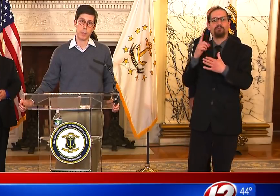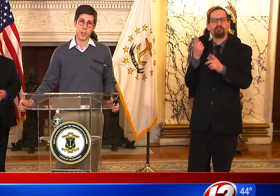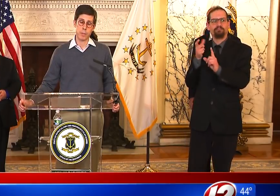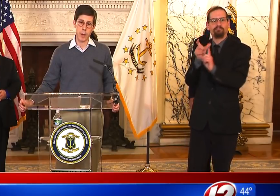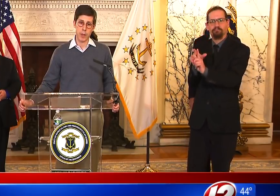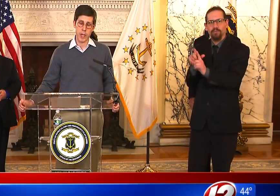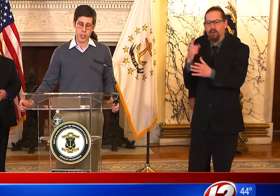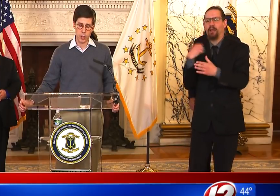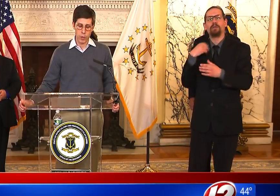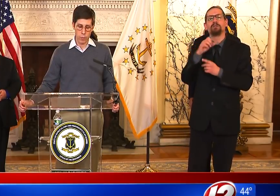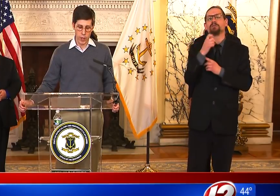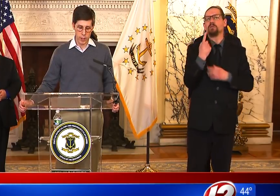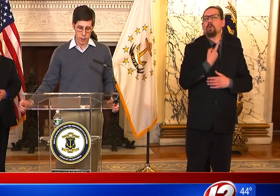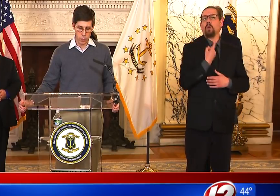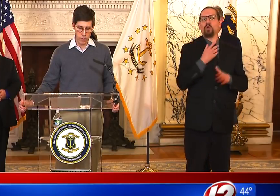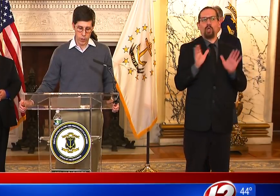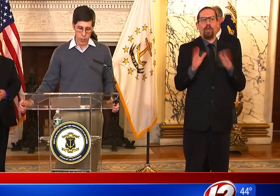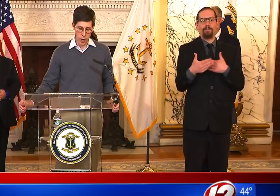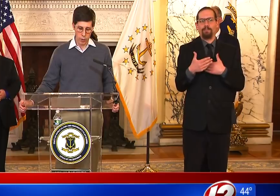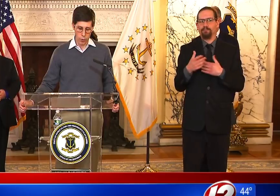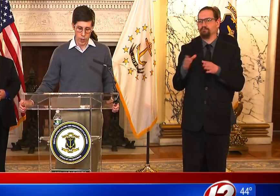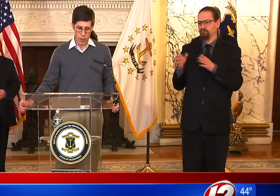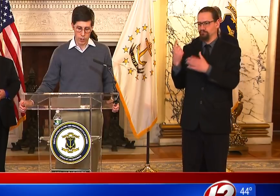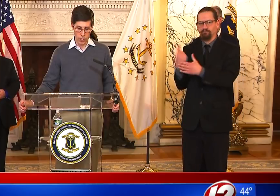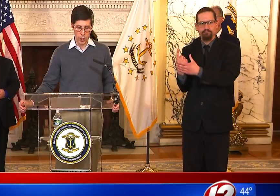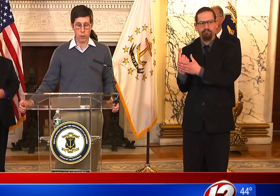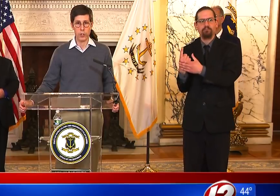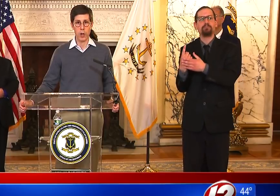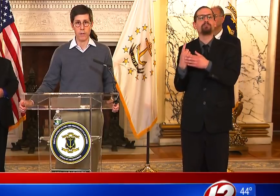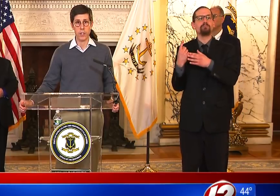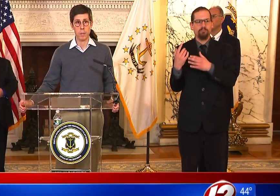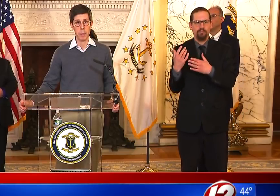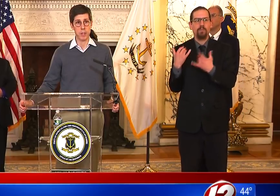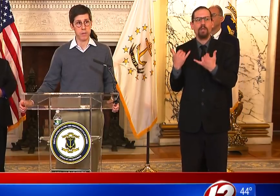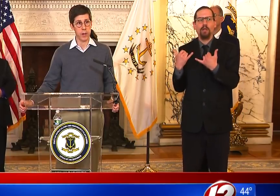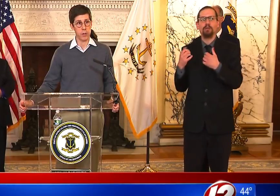CONFINEMENT, WHICH ARE NORMALLY NOT ALLOWED PHONE CALLS, HAVE HAD THAT RELATE RESTORED.